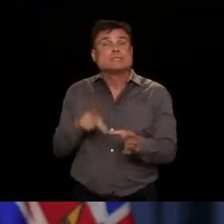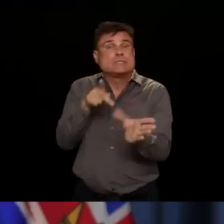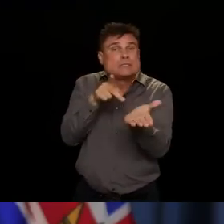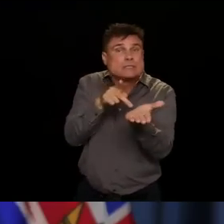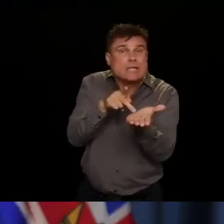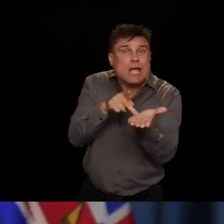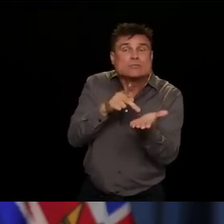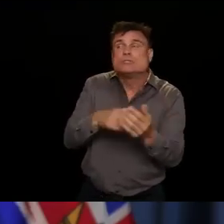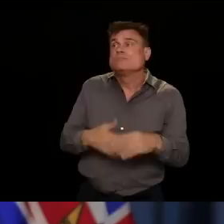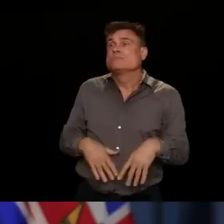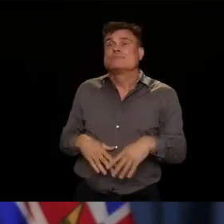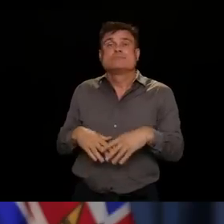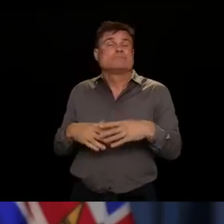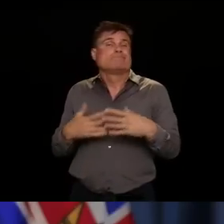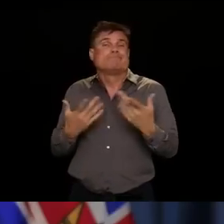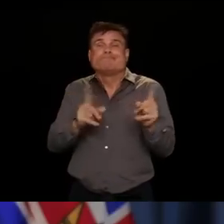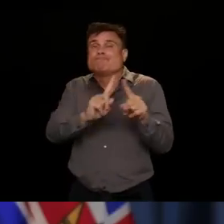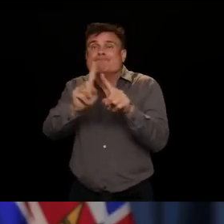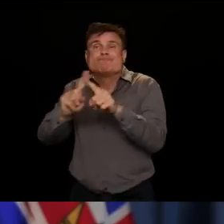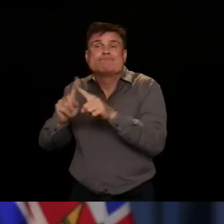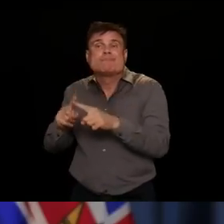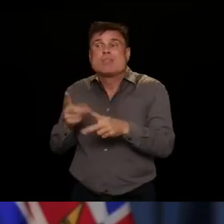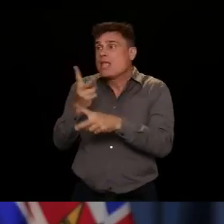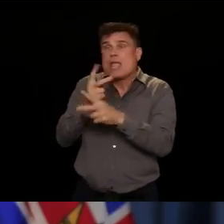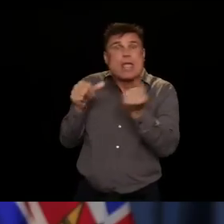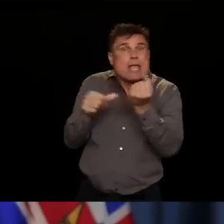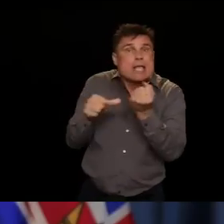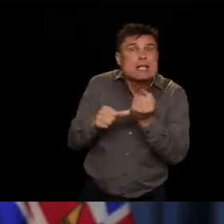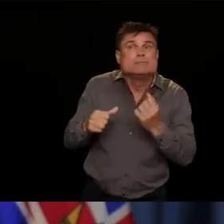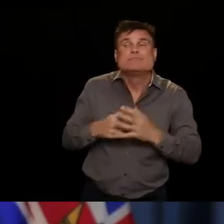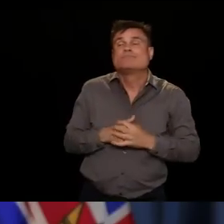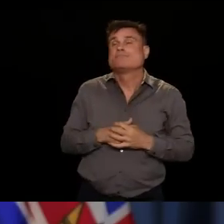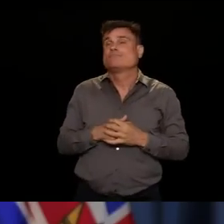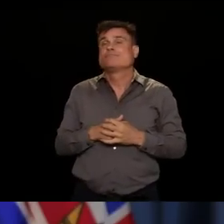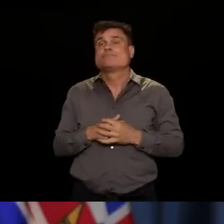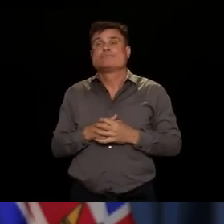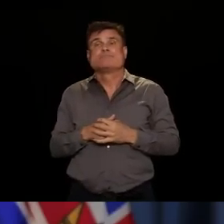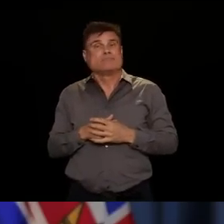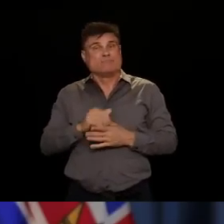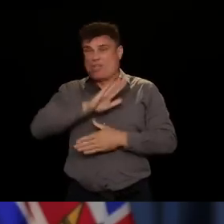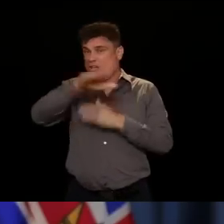and will continue to provide a significant backbone to our system as we continue to need